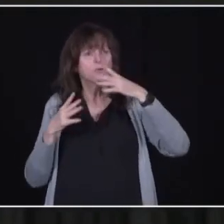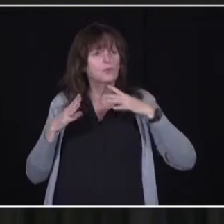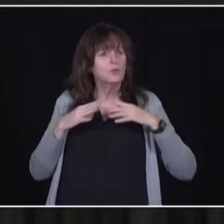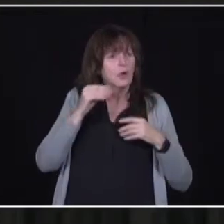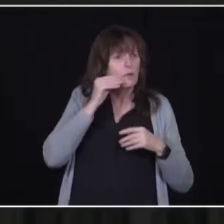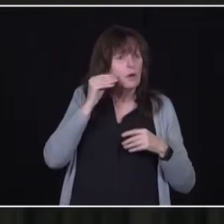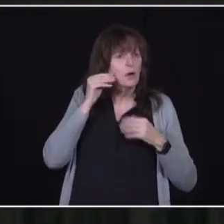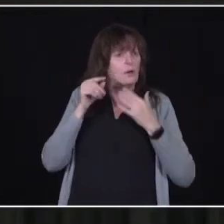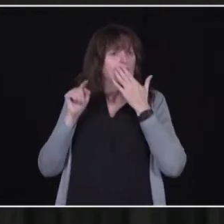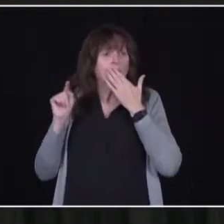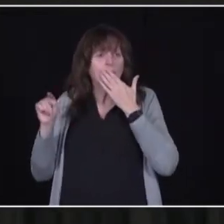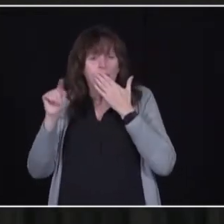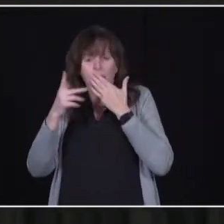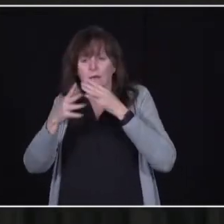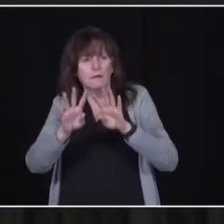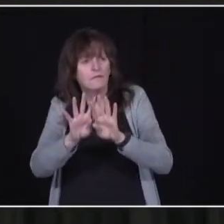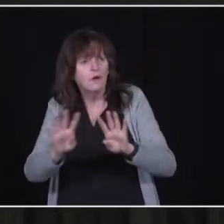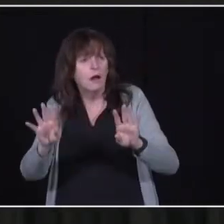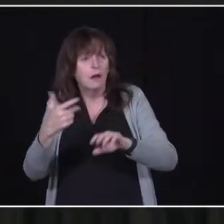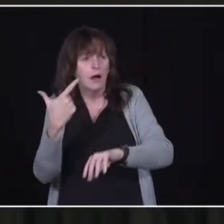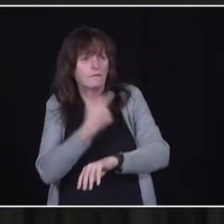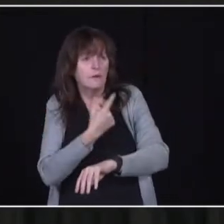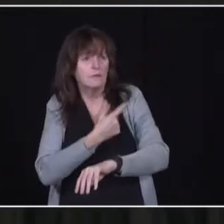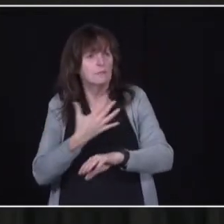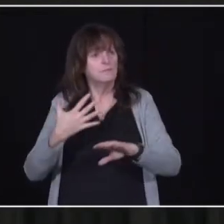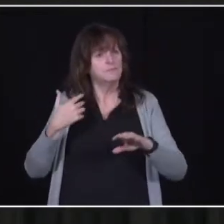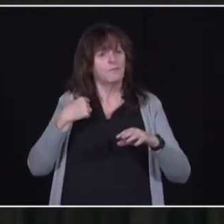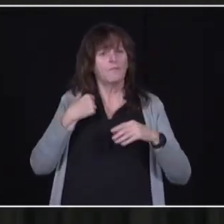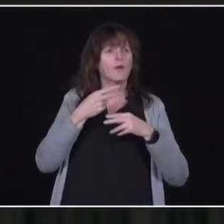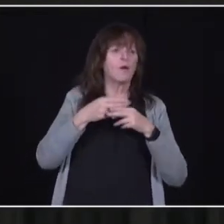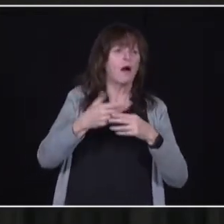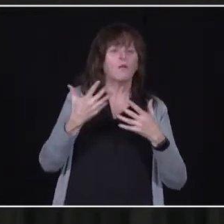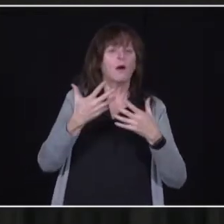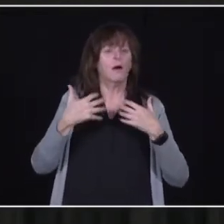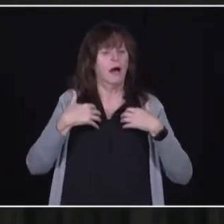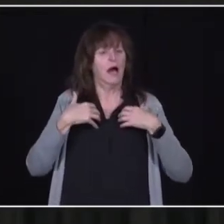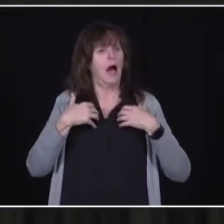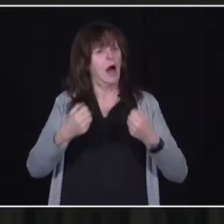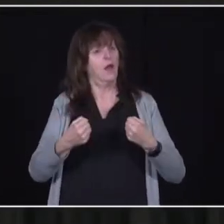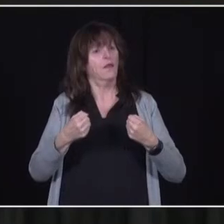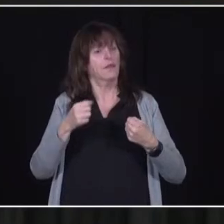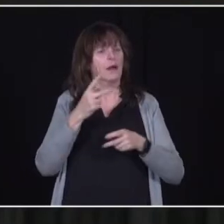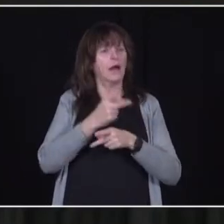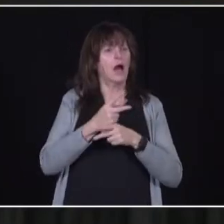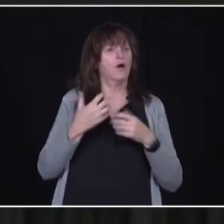vaccinating our frontline health care heroes, and remote communities, that's critical in phase 1.